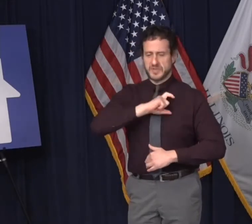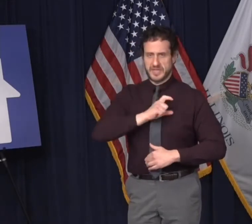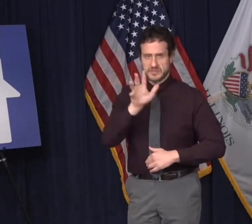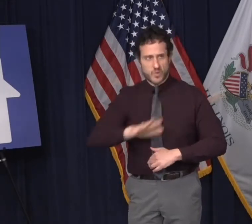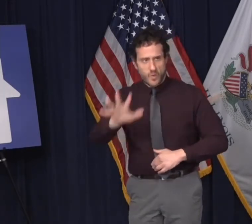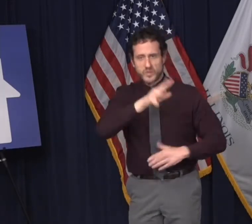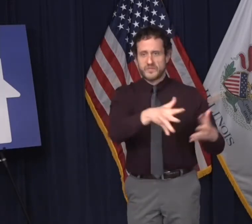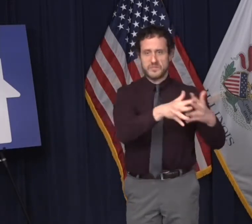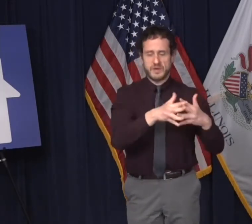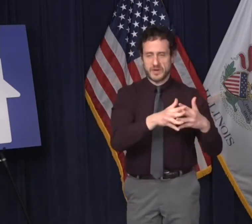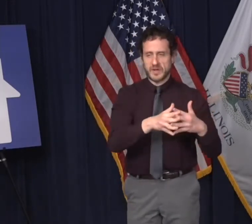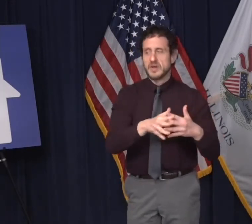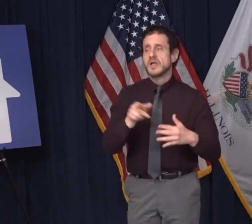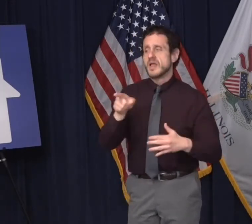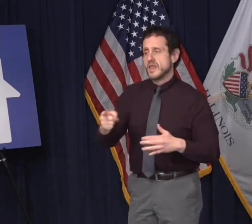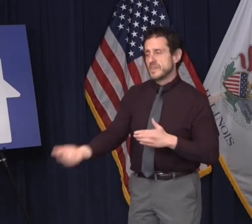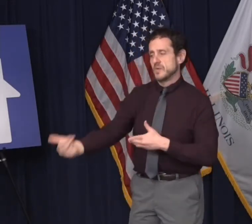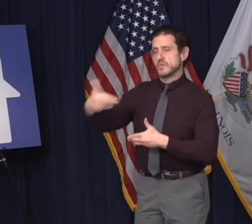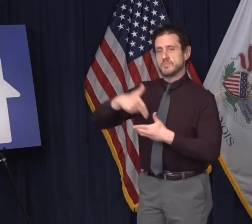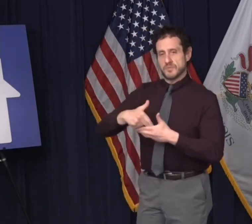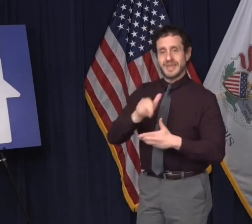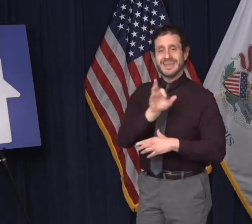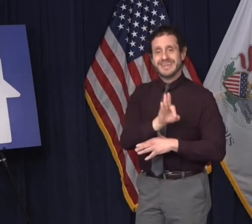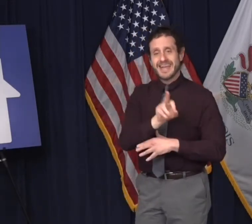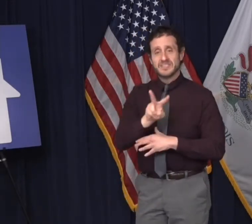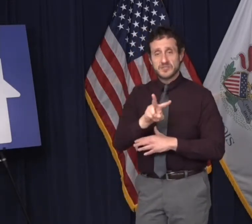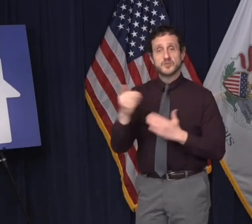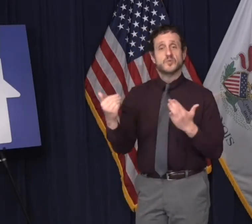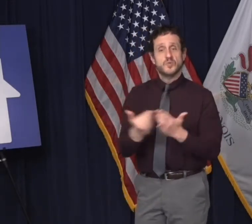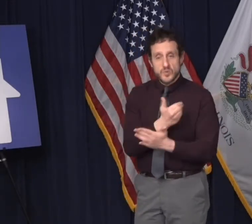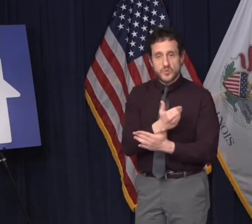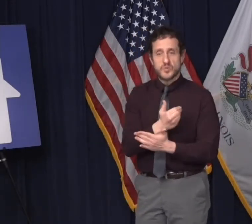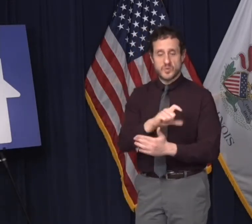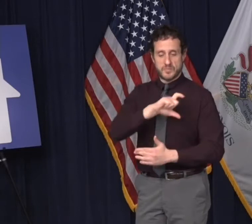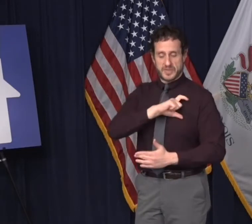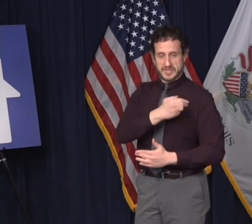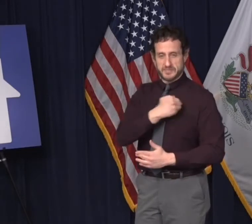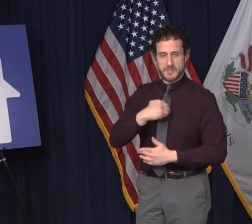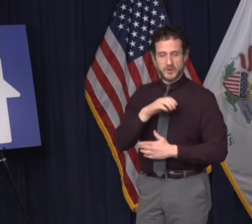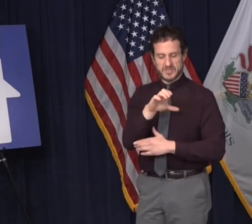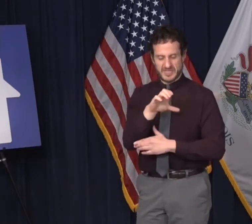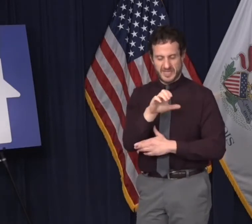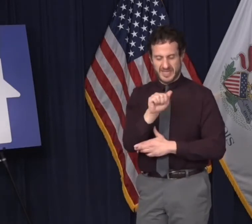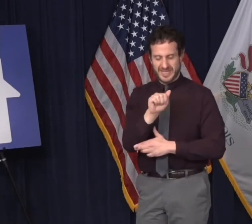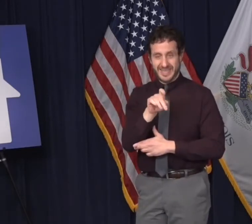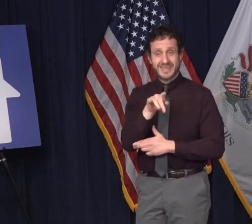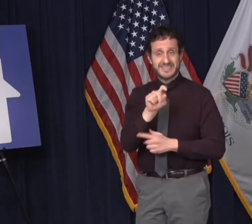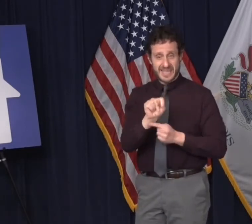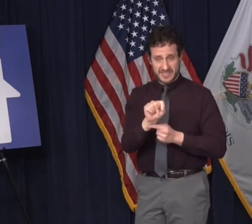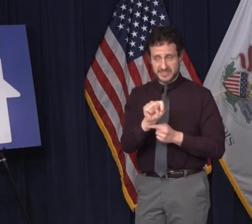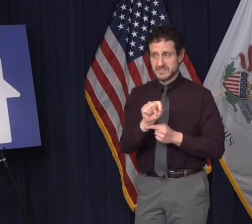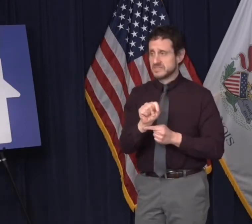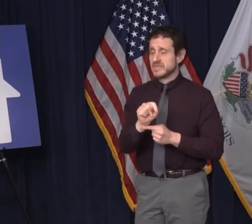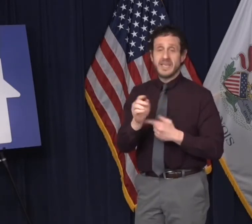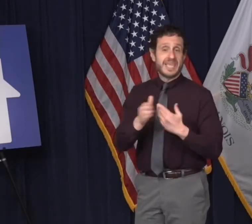CONSISTENTING OF THE FINEST TROOPERS IN THE NATION WILL BE WELCOMING 92 CADETS INTO THEIR